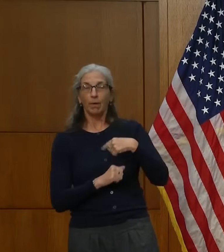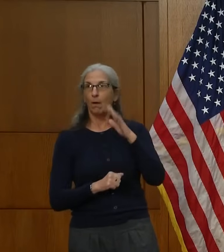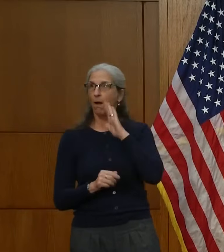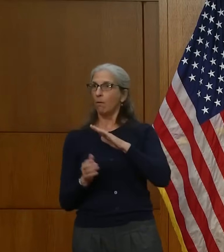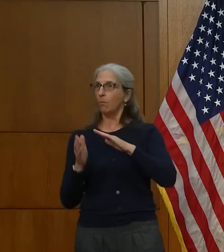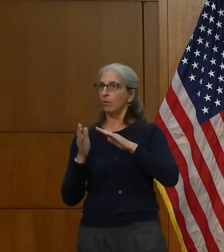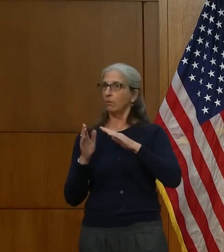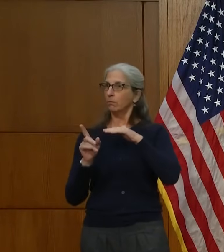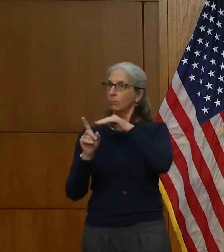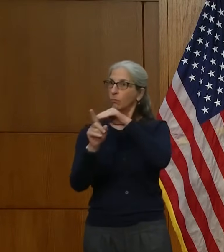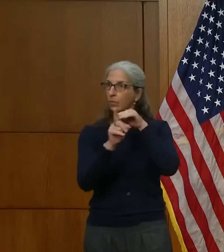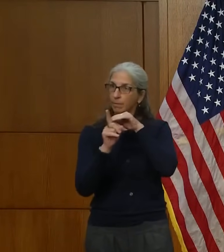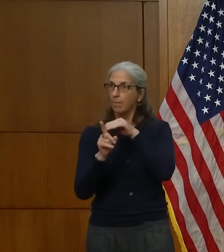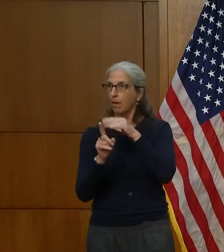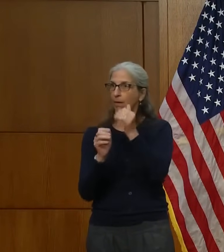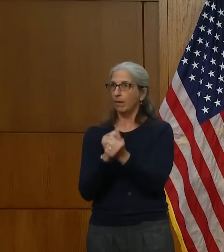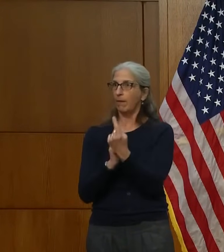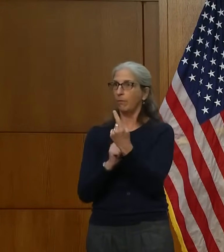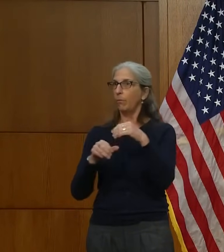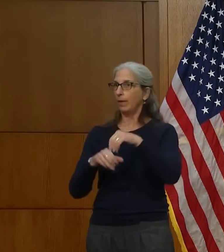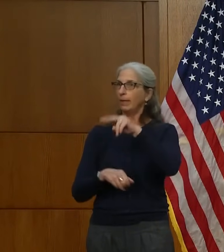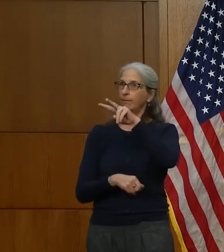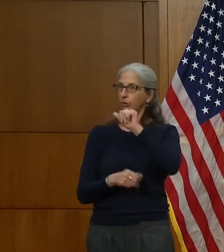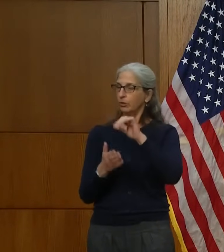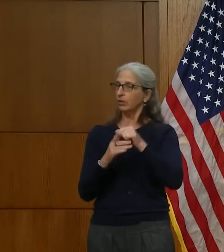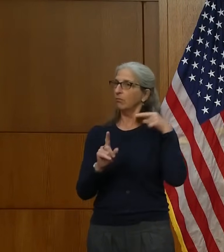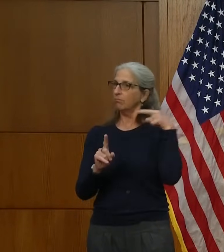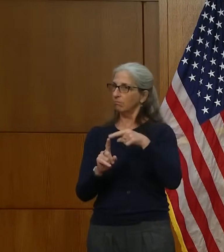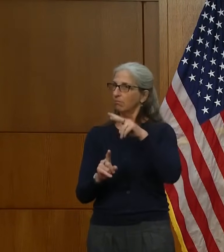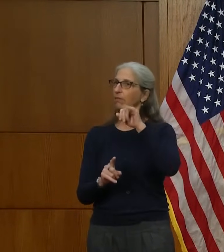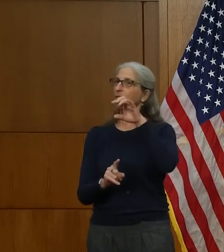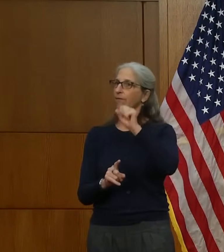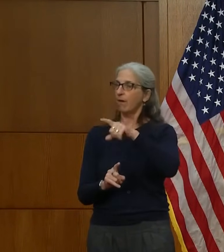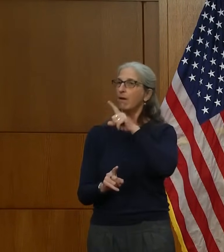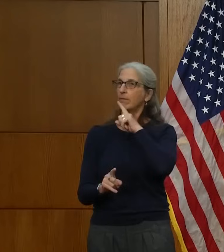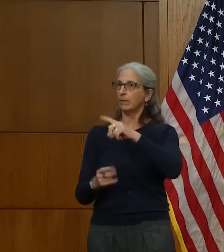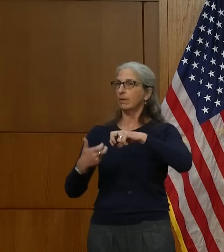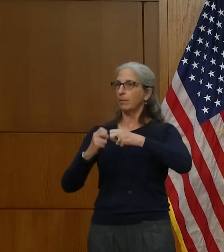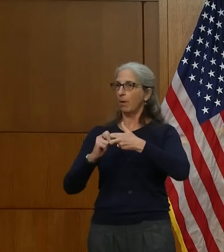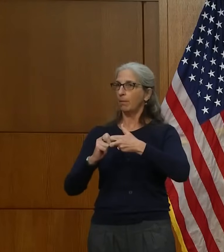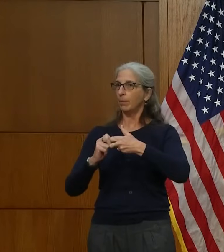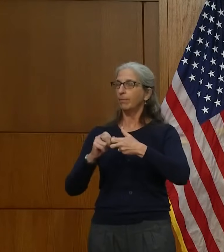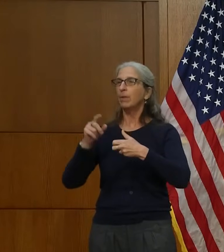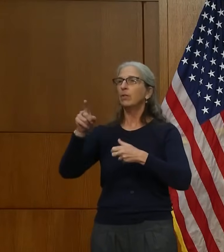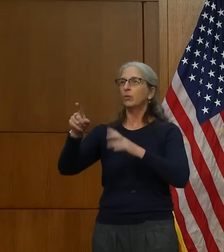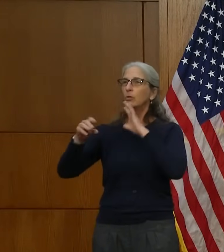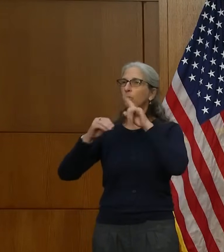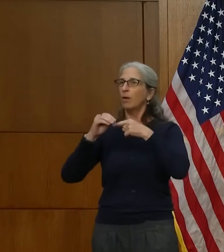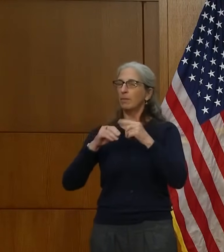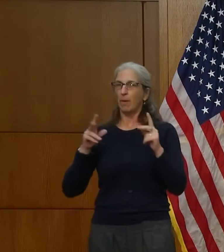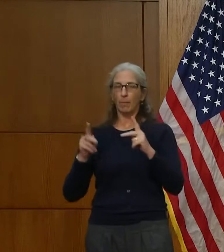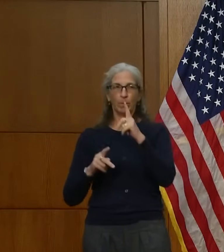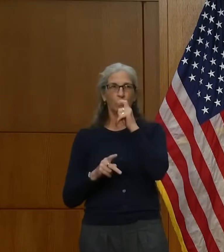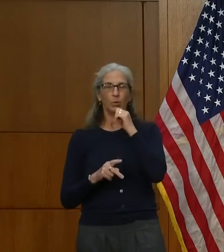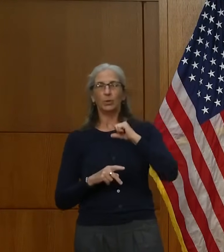TO ANYBODY, I WILL REITERATE THAT WITH MY FELLOW VIRGINIANS.